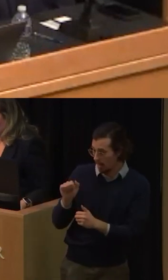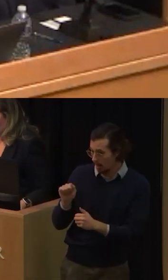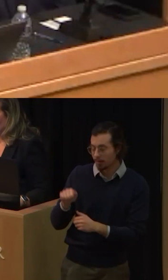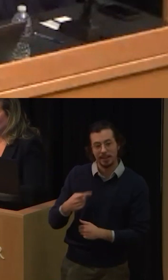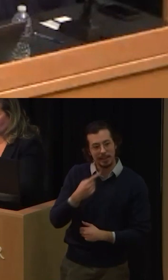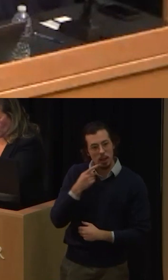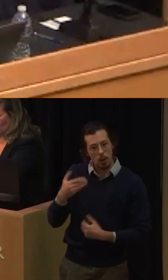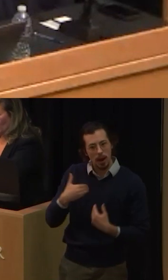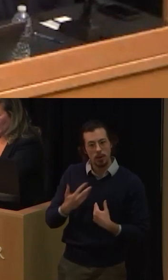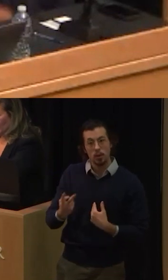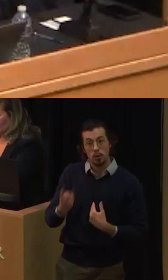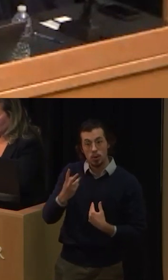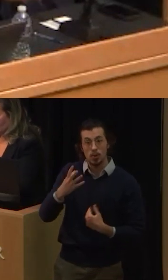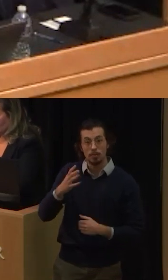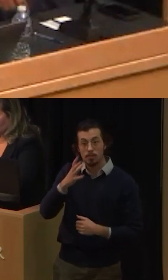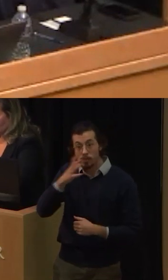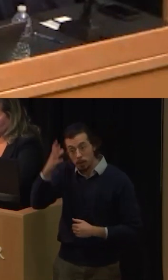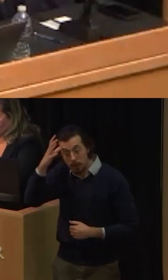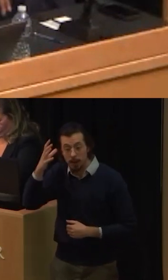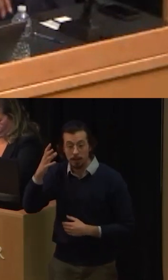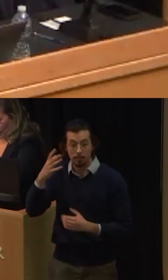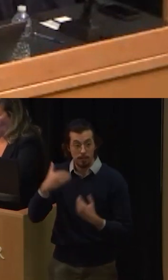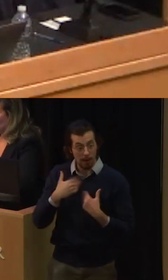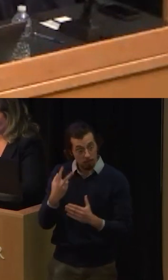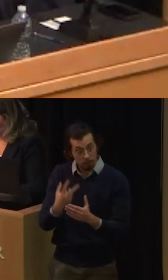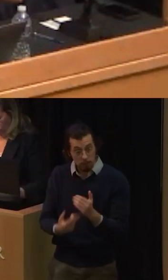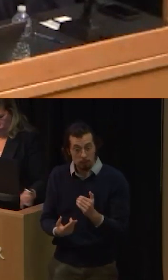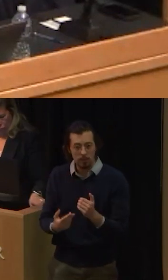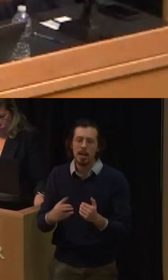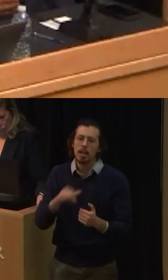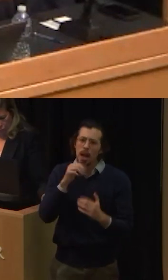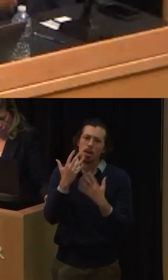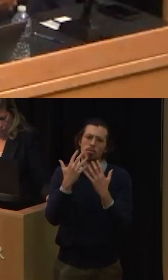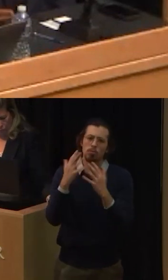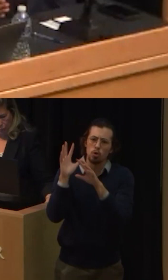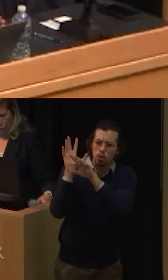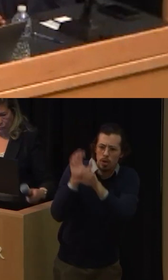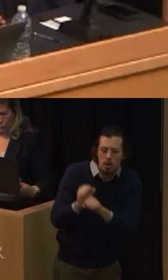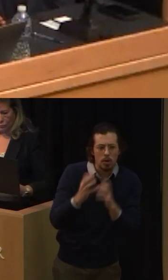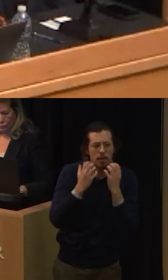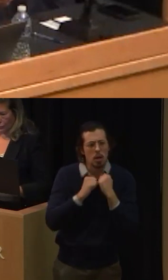"When you have a two-parent household, "not so much because of the, quote, traditional values, "but because when you have two incomes,